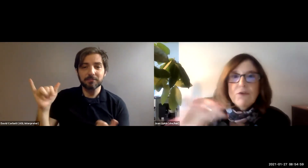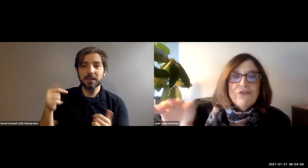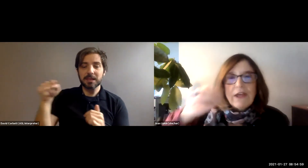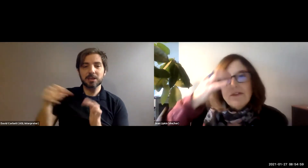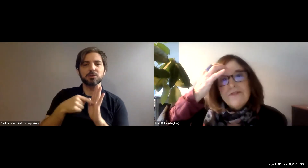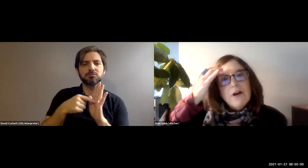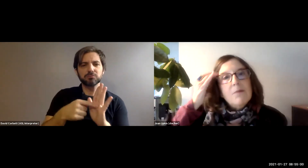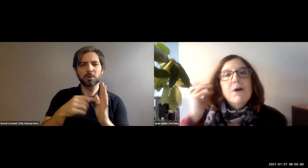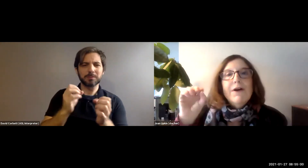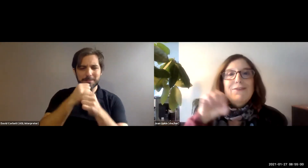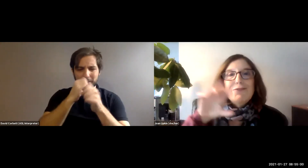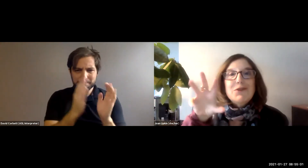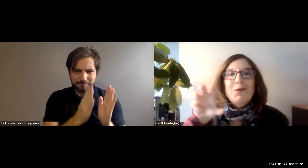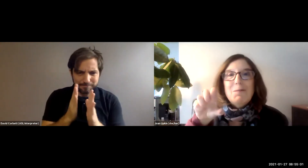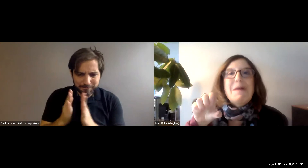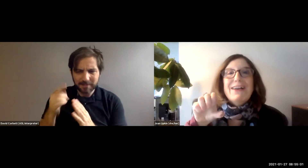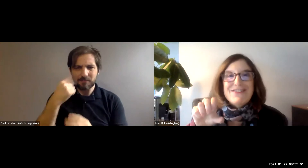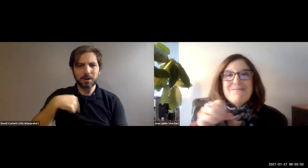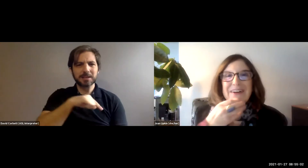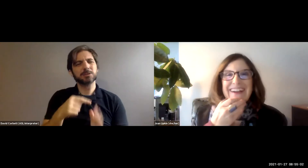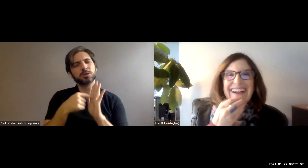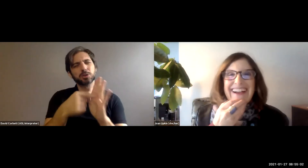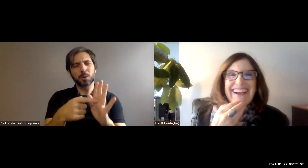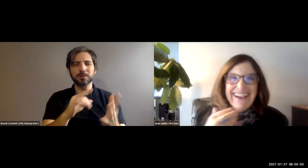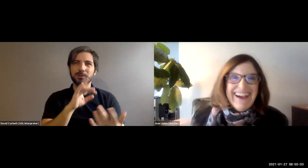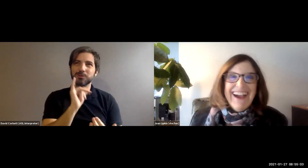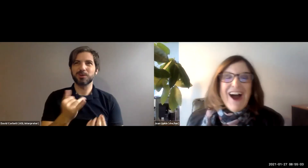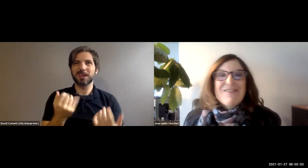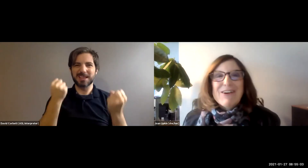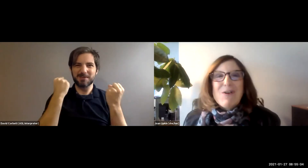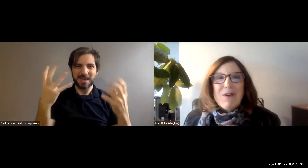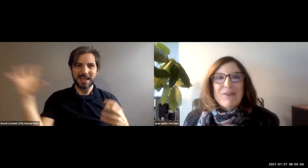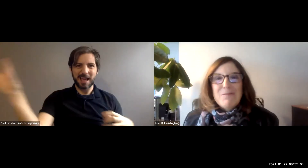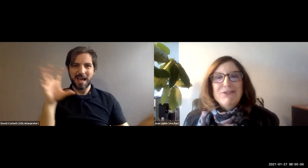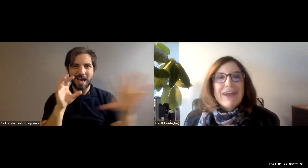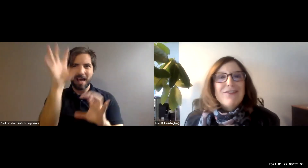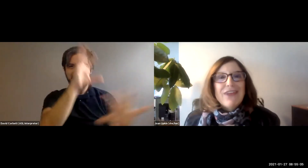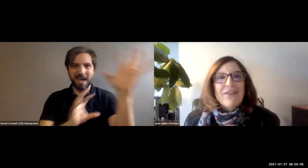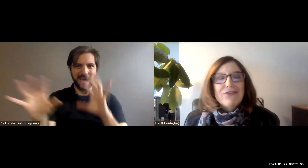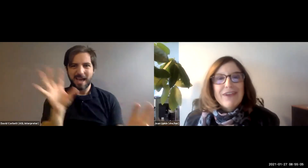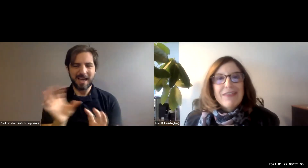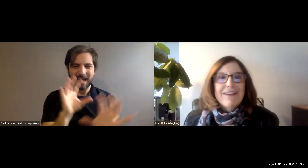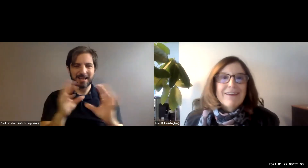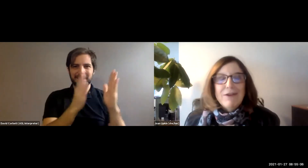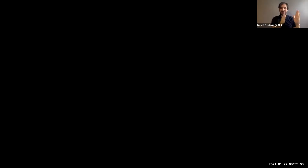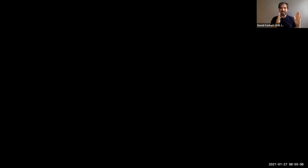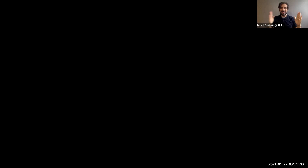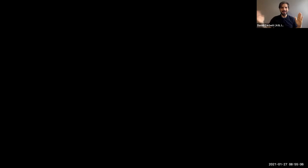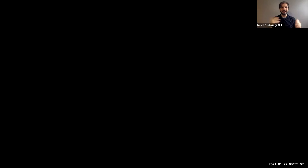a sense. It's a real mashup, a real quilt. But you'll get a sense, I think, if you can.